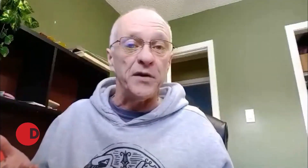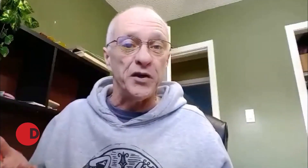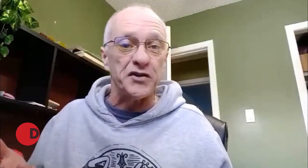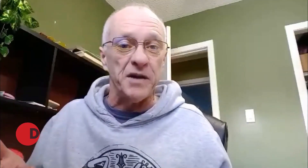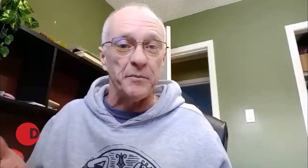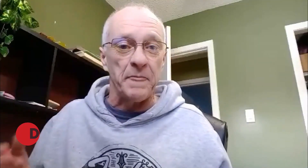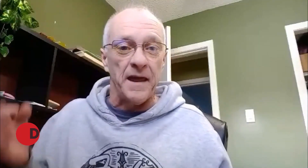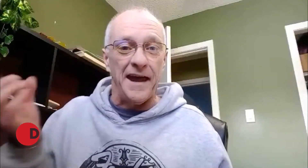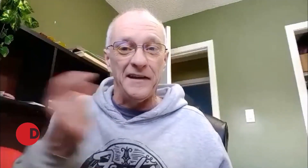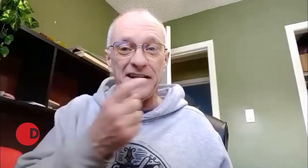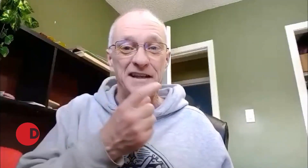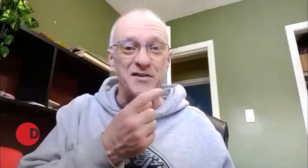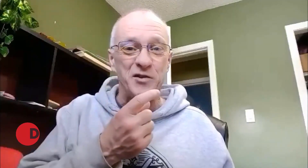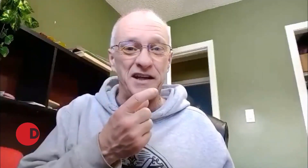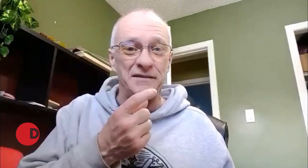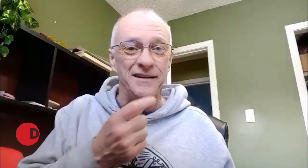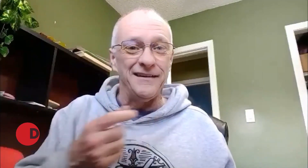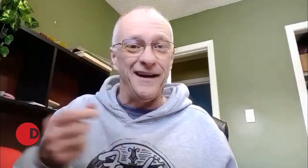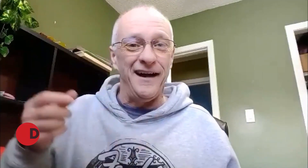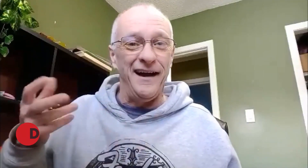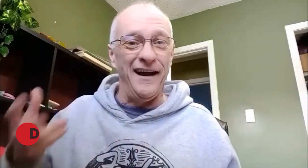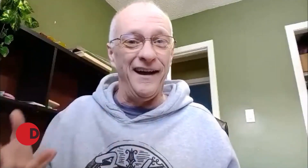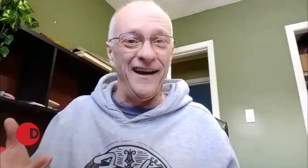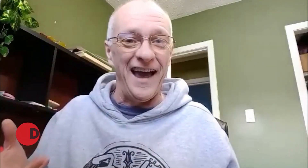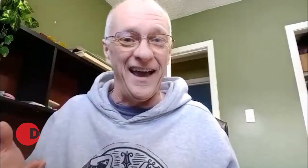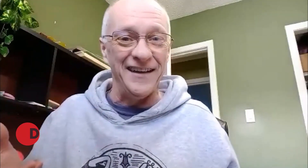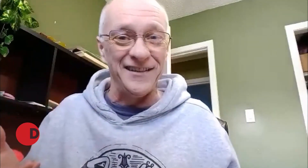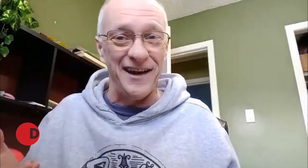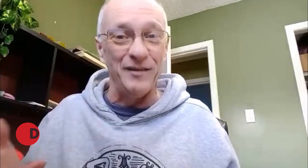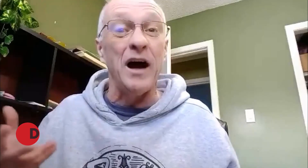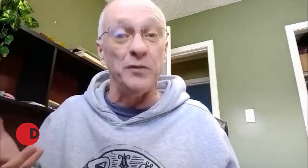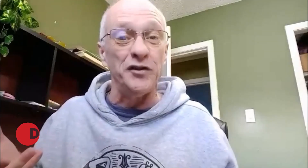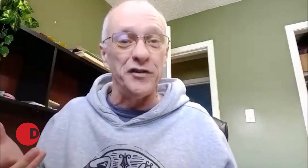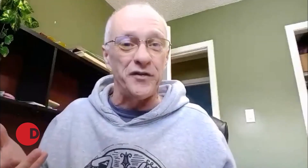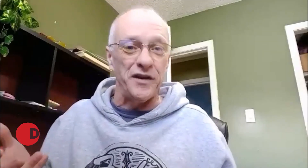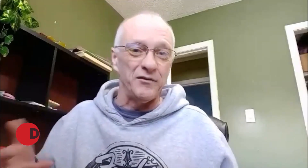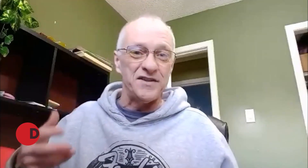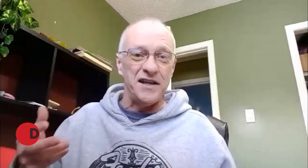The mask has a built-in computer chip, LED screen, and a Bluetooth receiver.